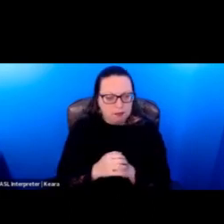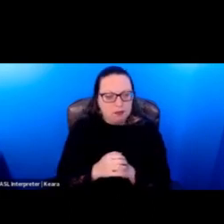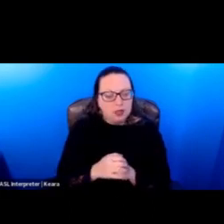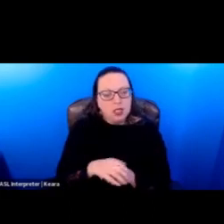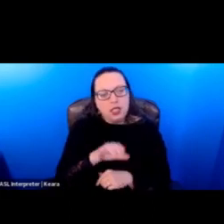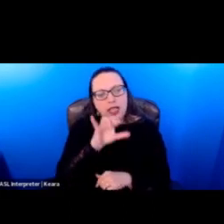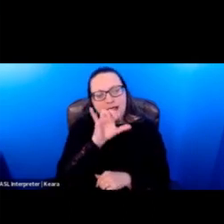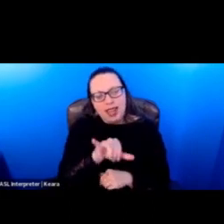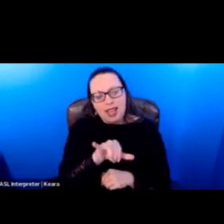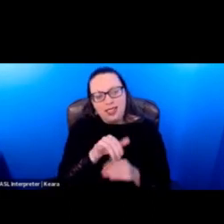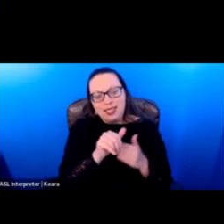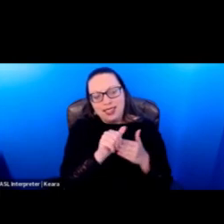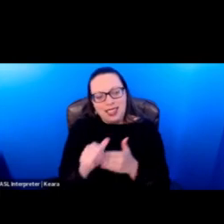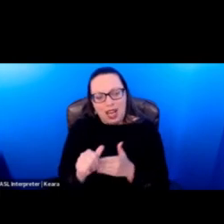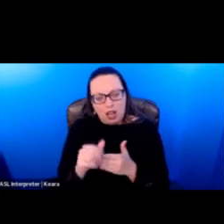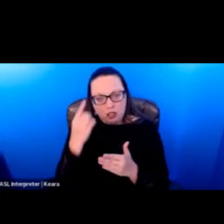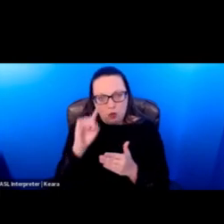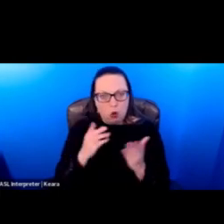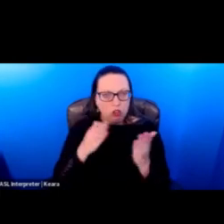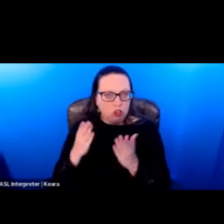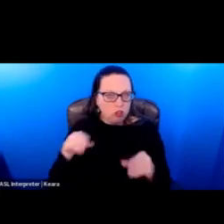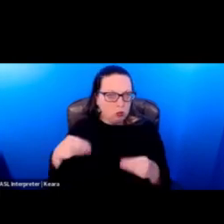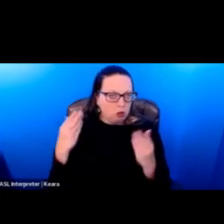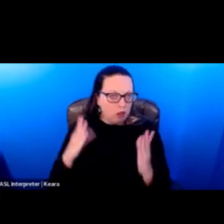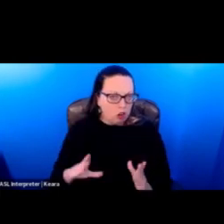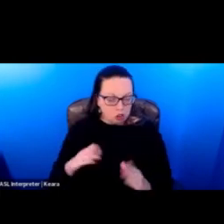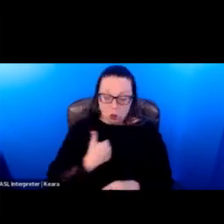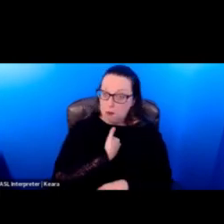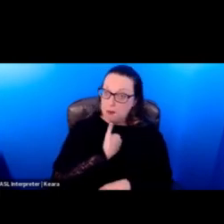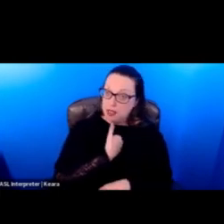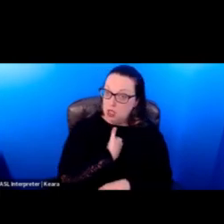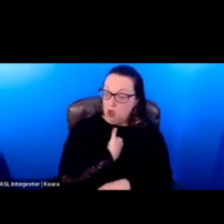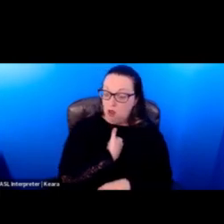providers. So if I'm a vocational rehabilitation counselor, or if I'm an